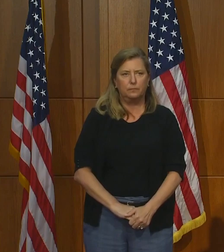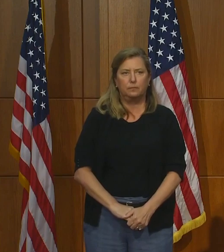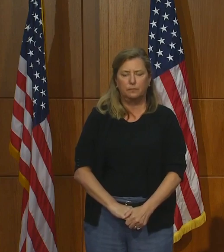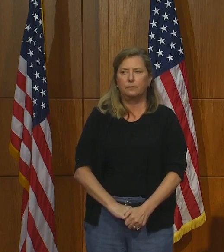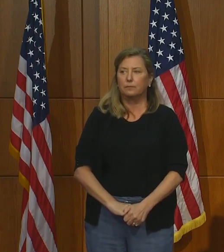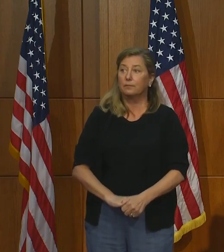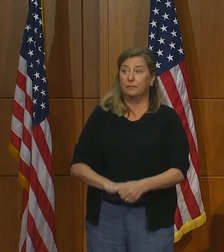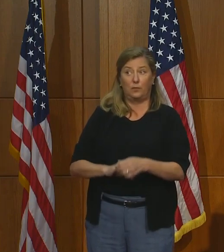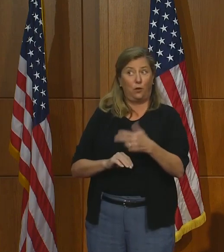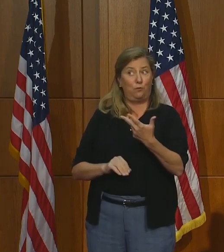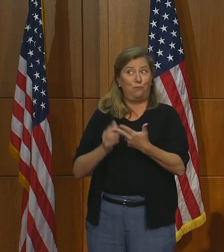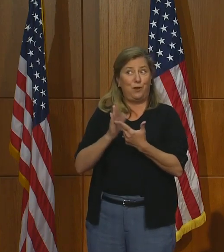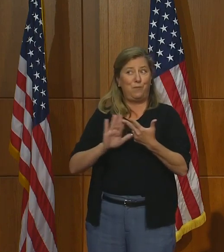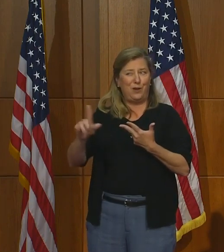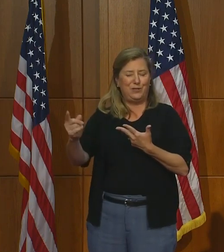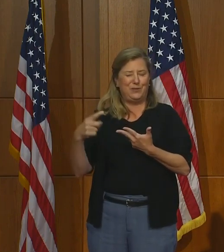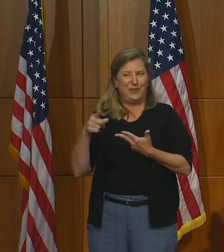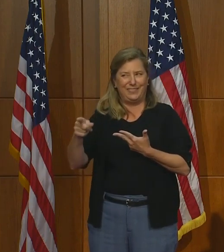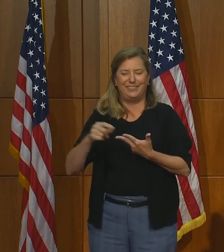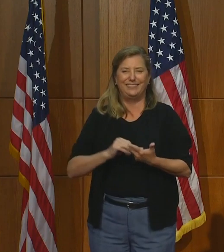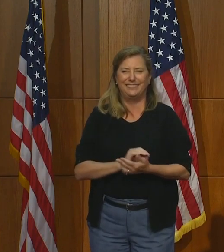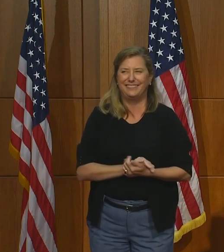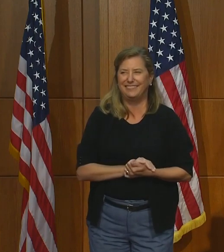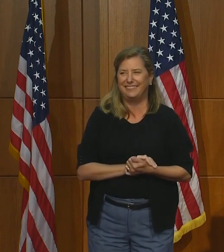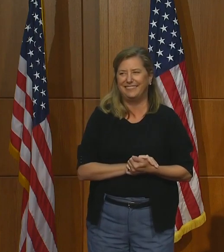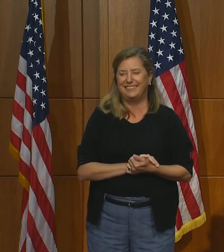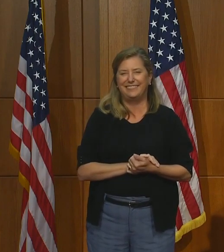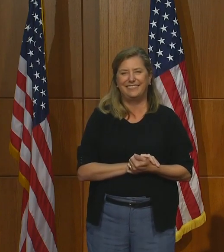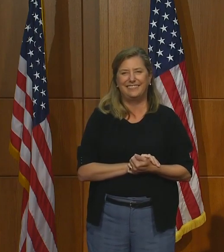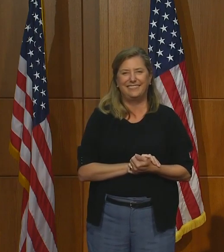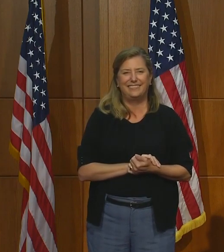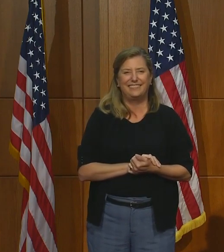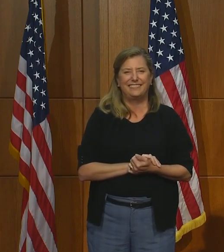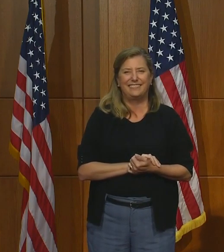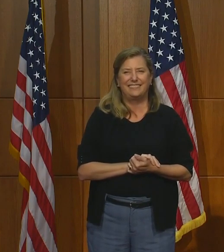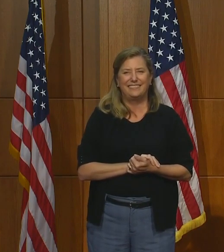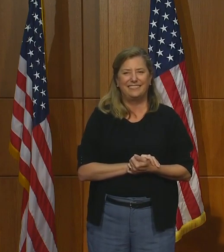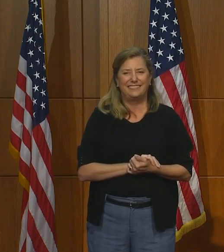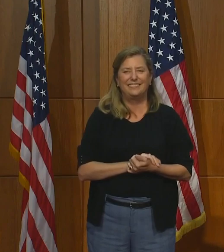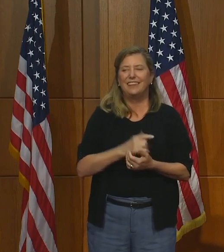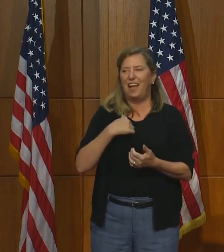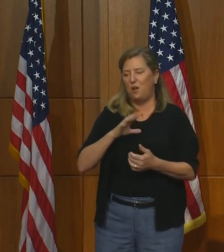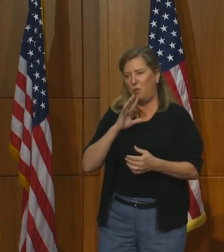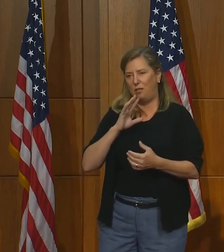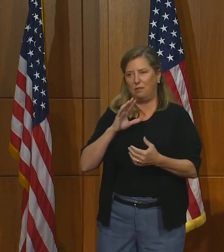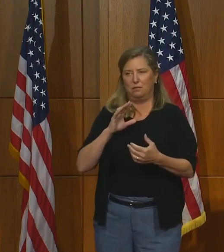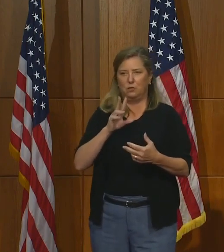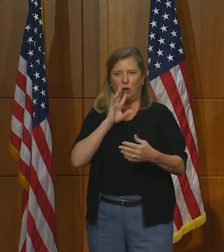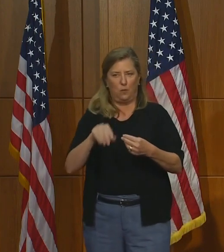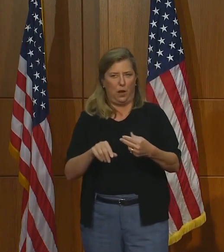YOU MAKE THAT. WE I AT SIX